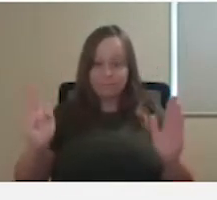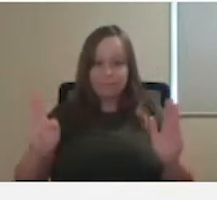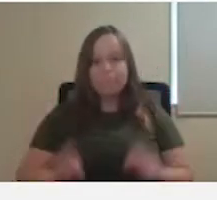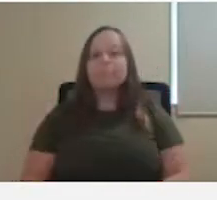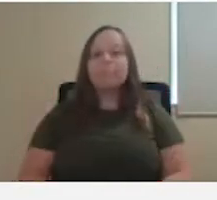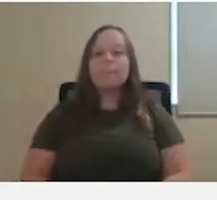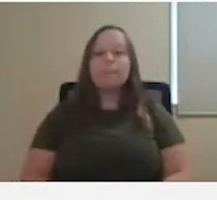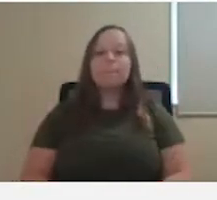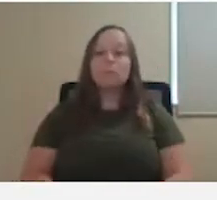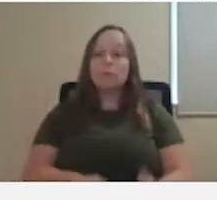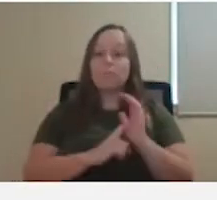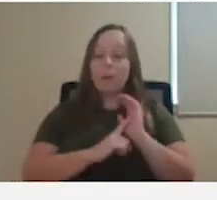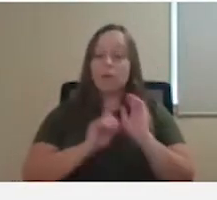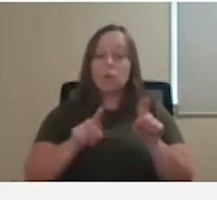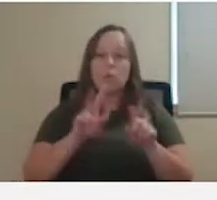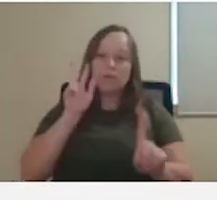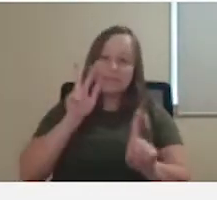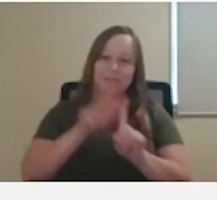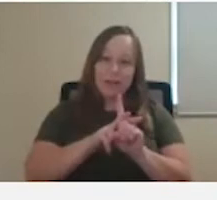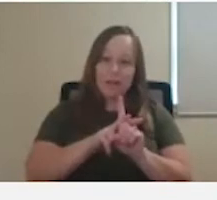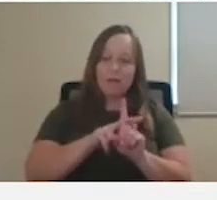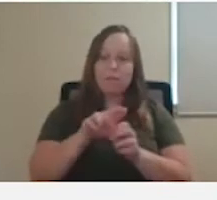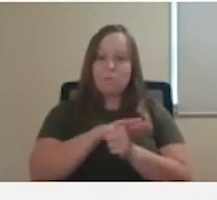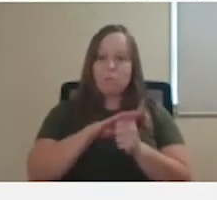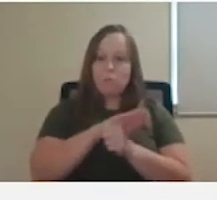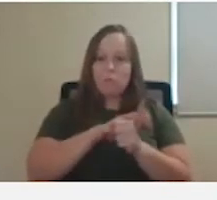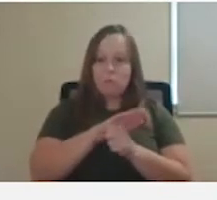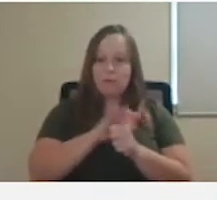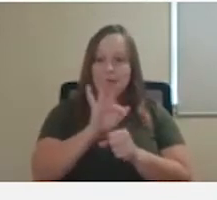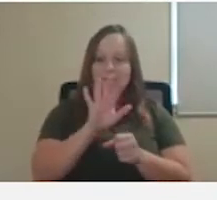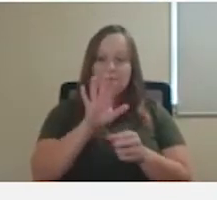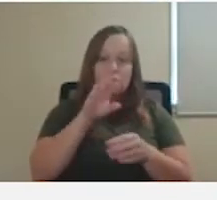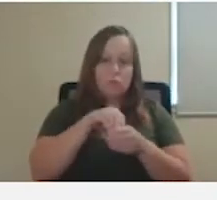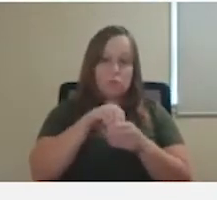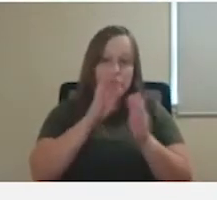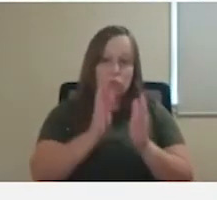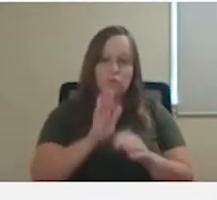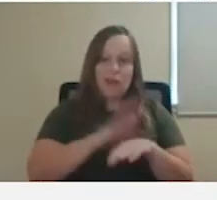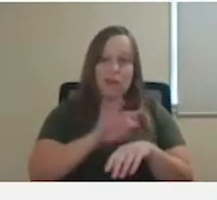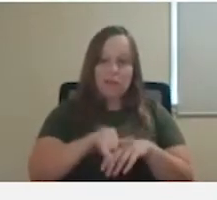You must go to your assigned polling place if you choose to vote on Election Day.